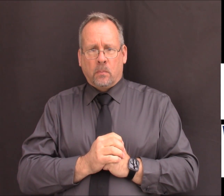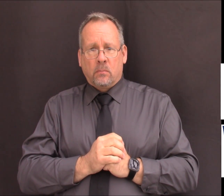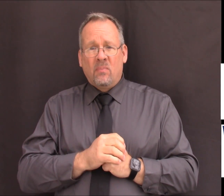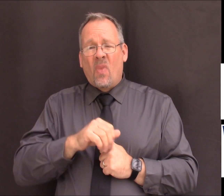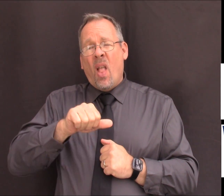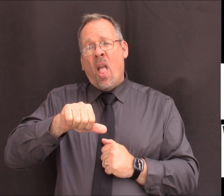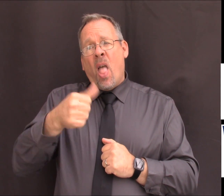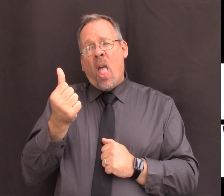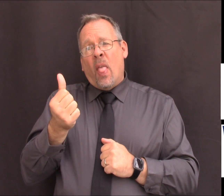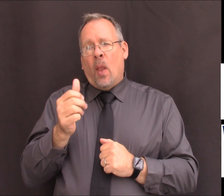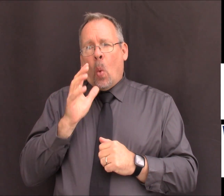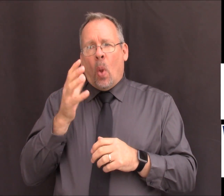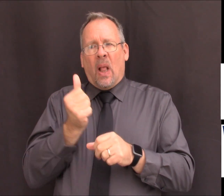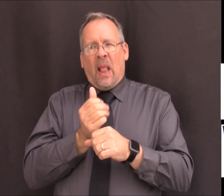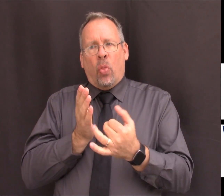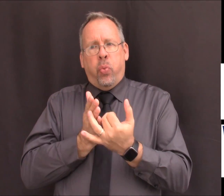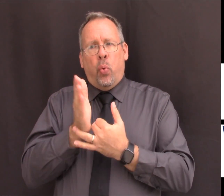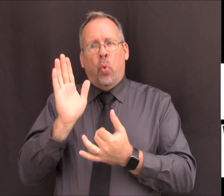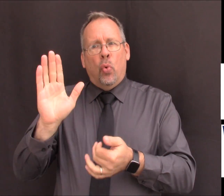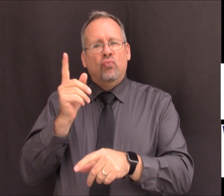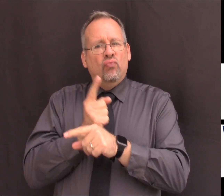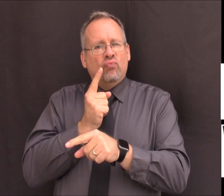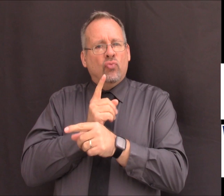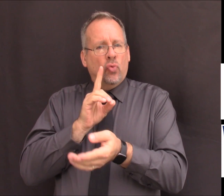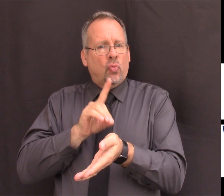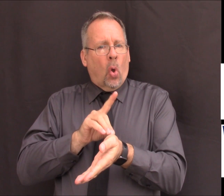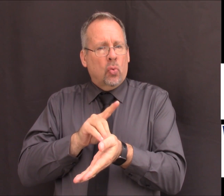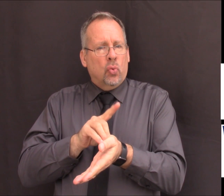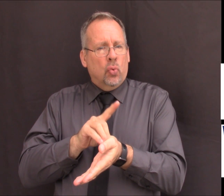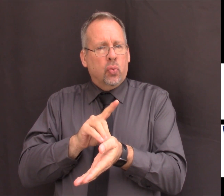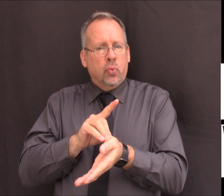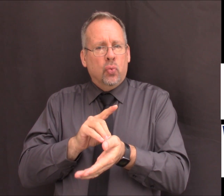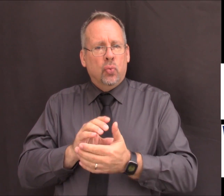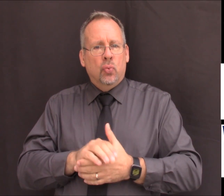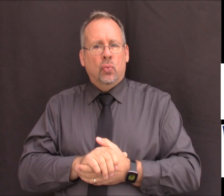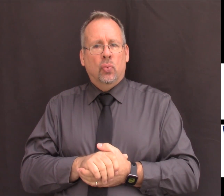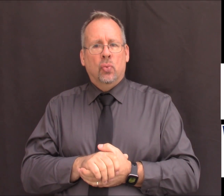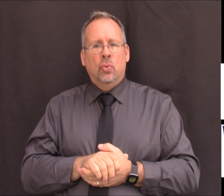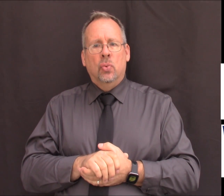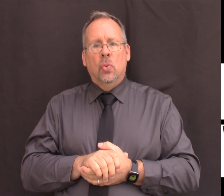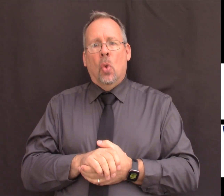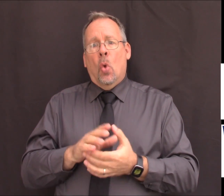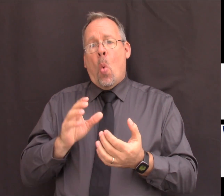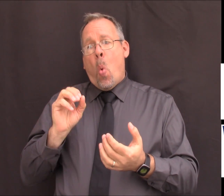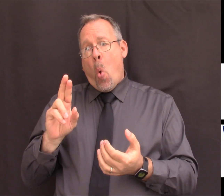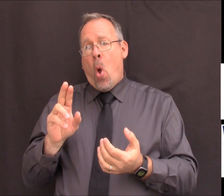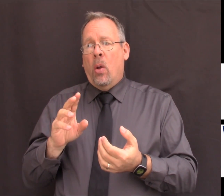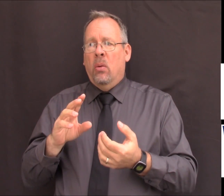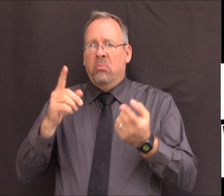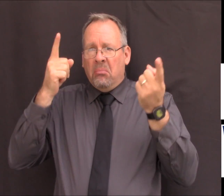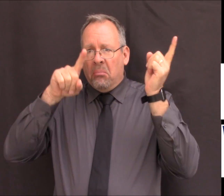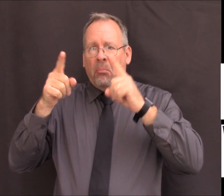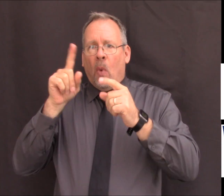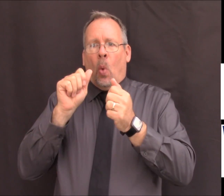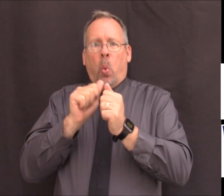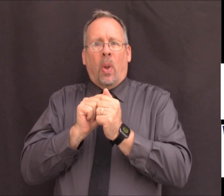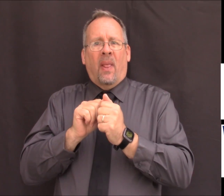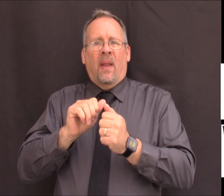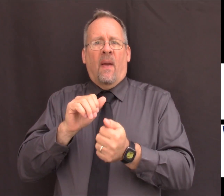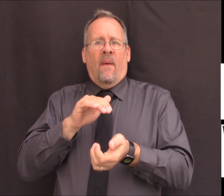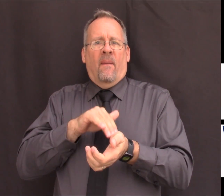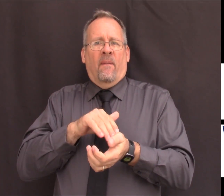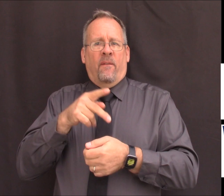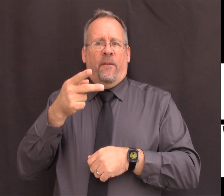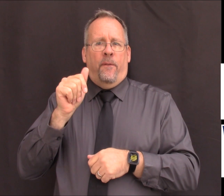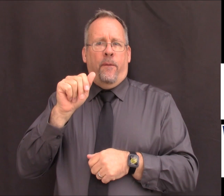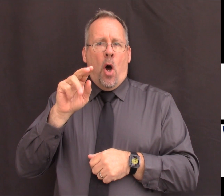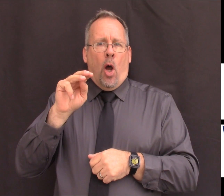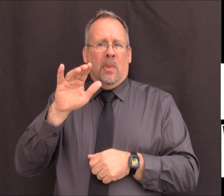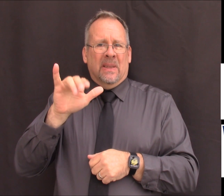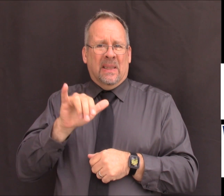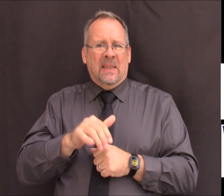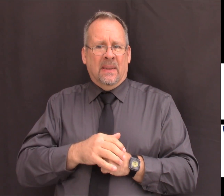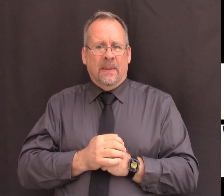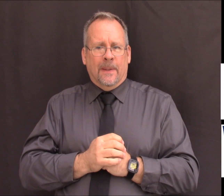Others will get it through their local health department or through arrangements with pharmacy